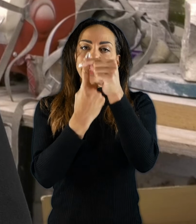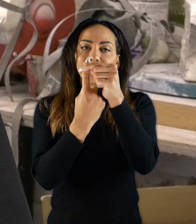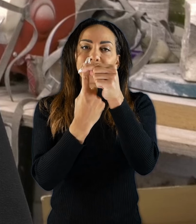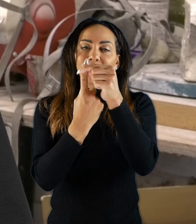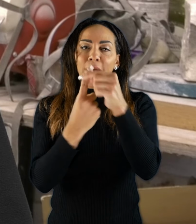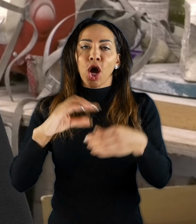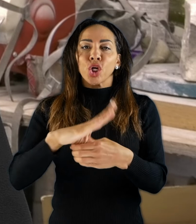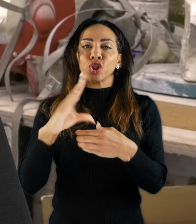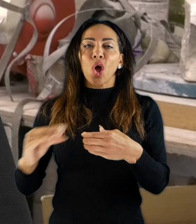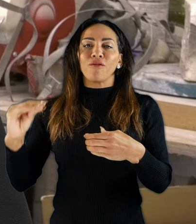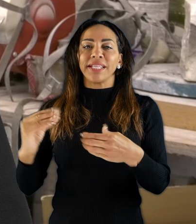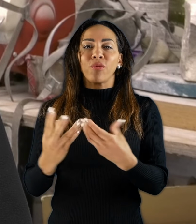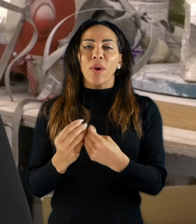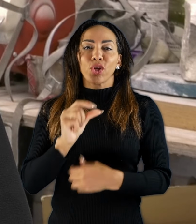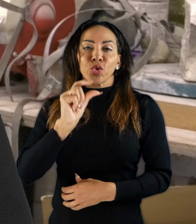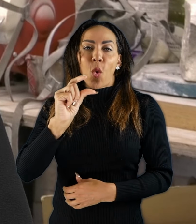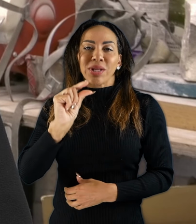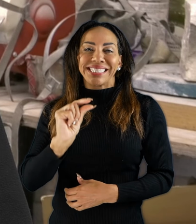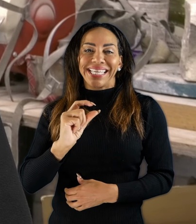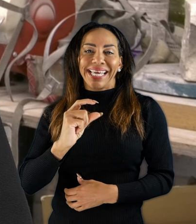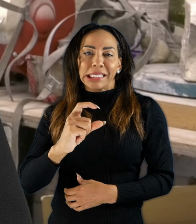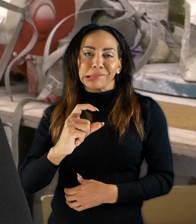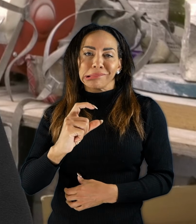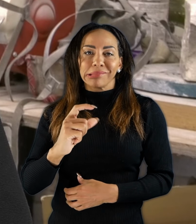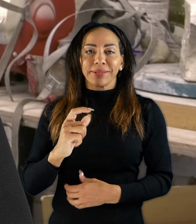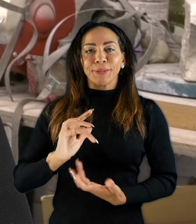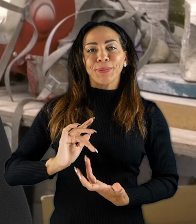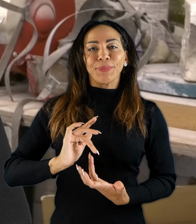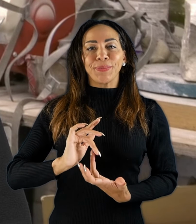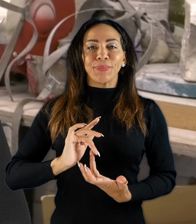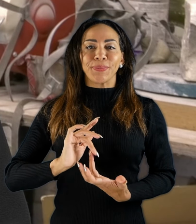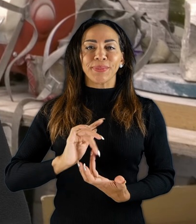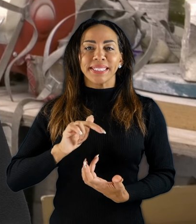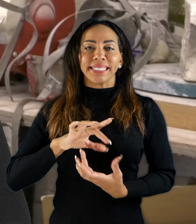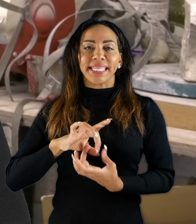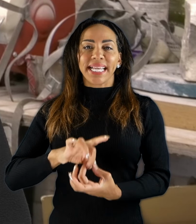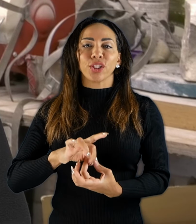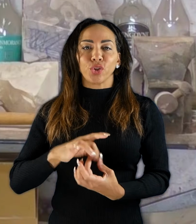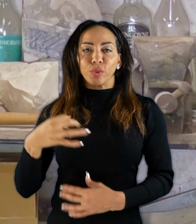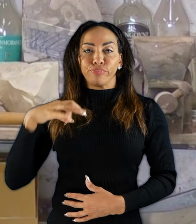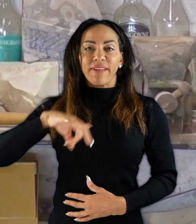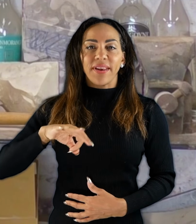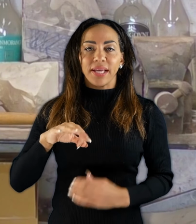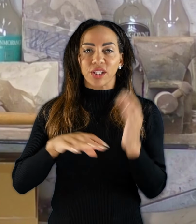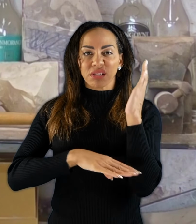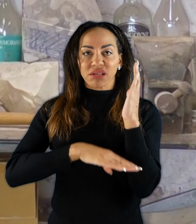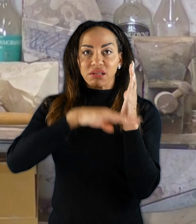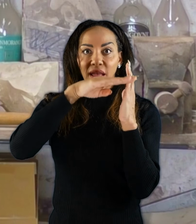small c sector. It's still run on status and privilege. And because of that, it's still very,